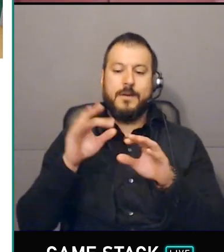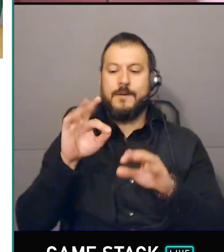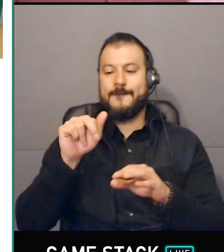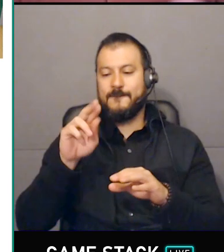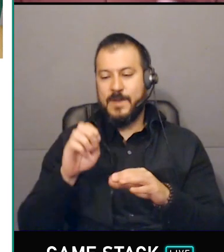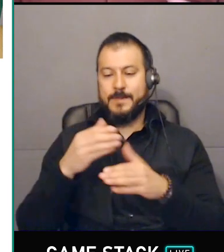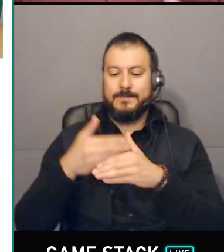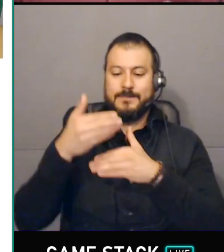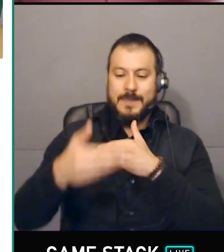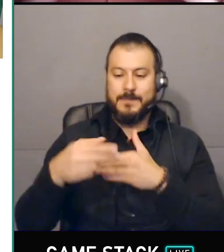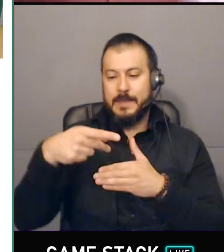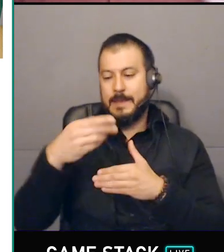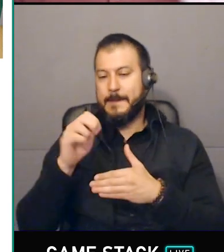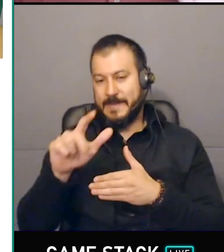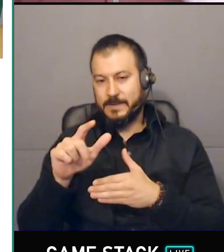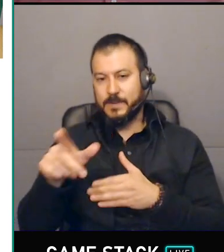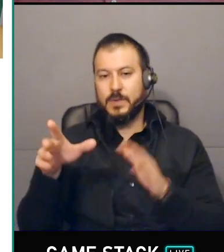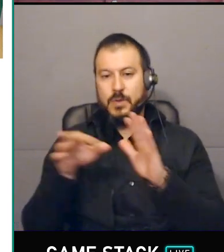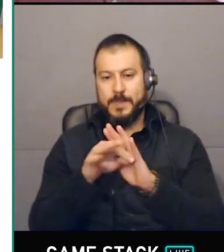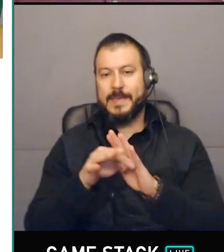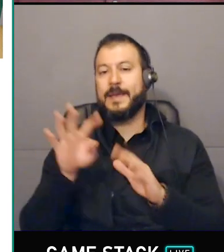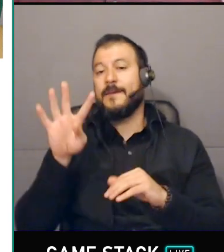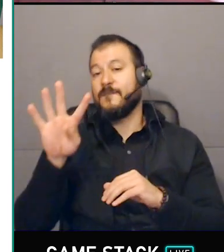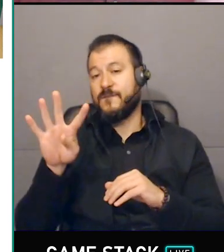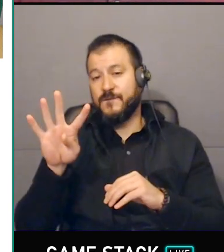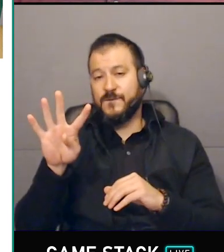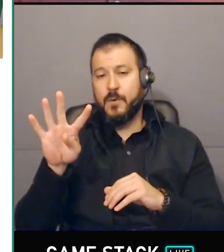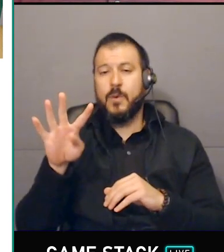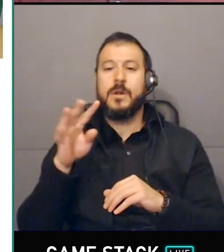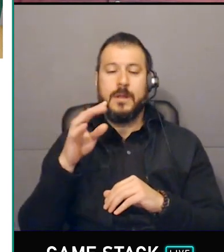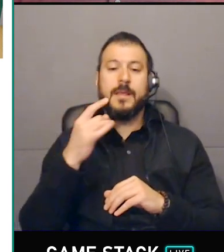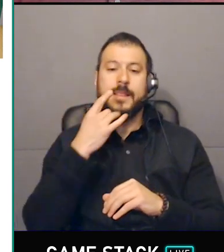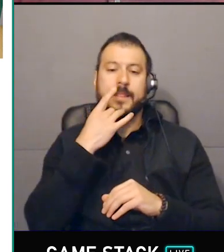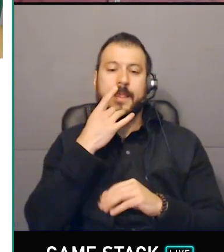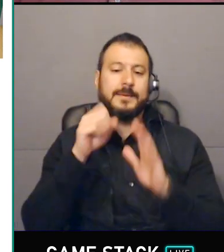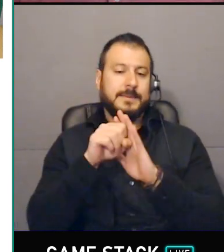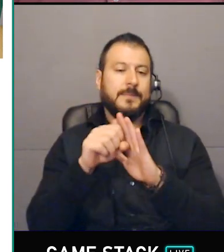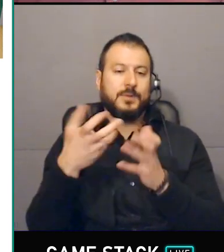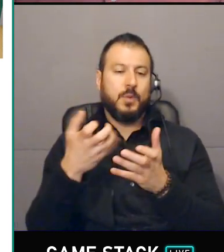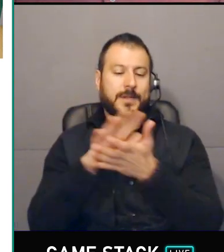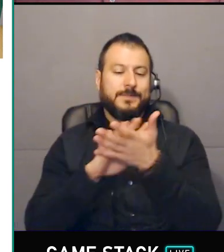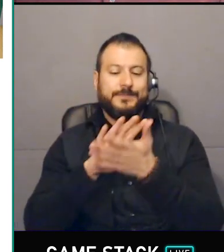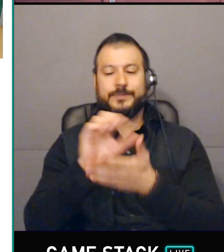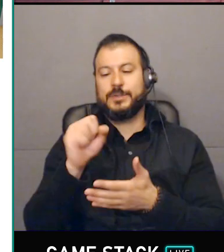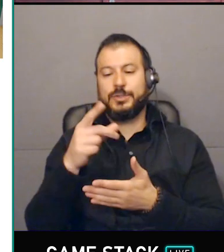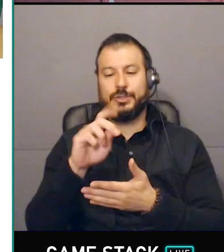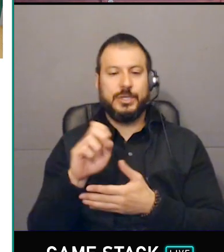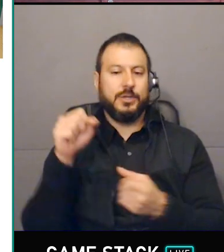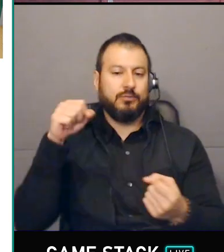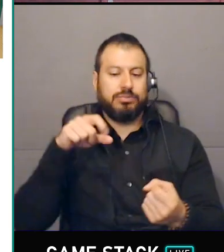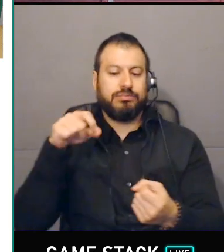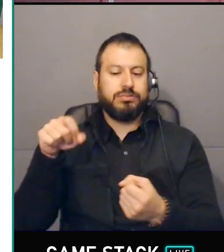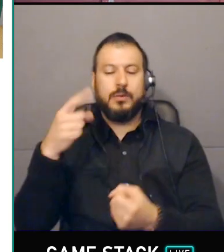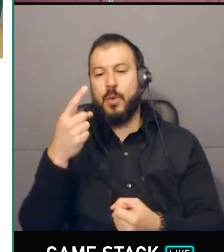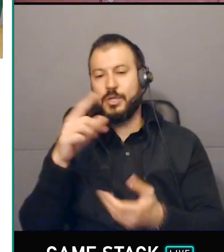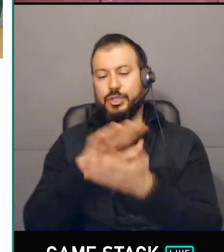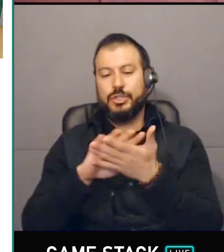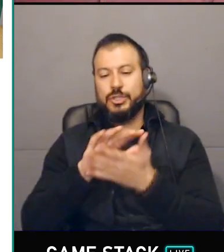and from all of these you pick four light samples that you want to shade, and you shoot one shadow ray for each.